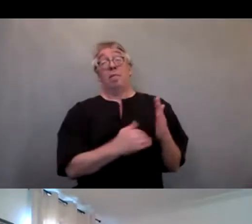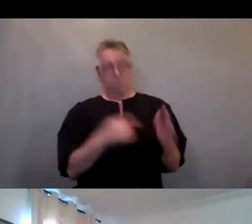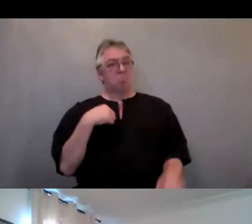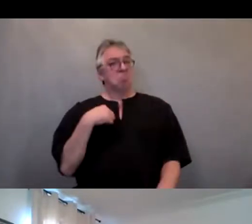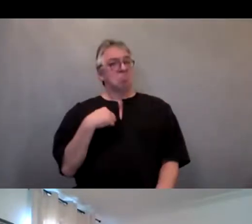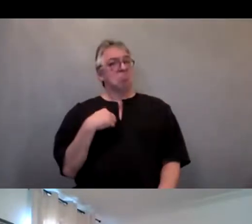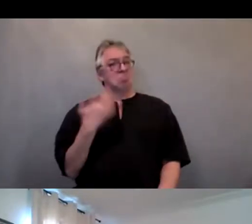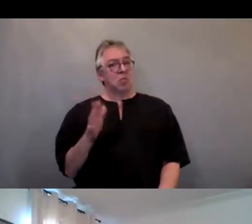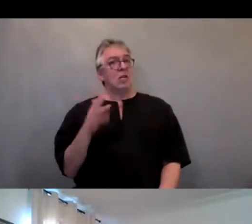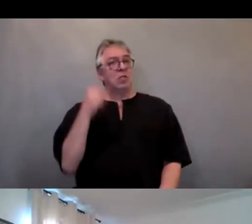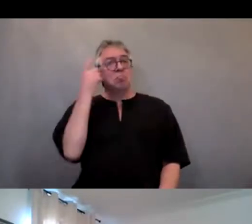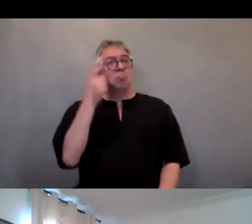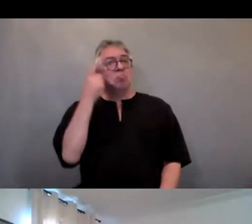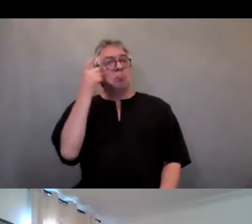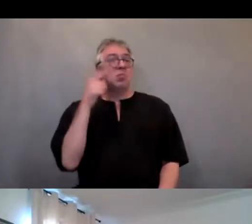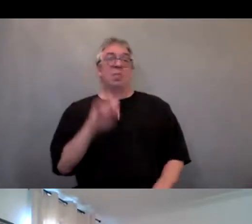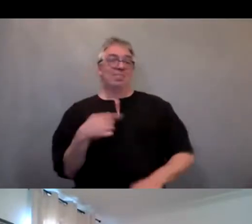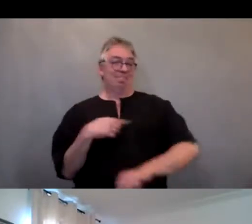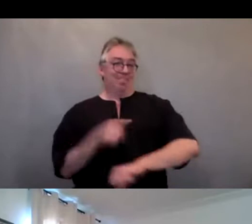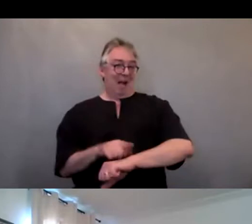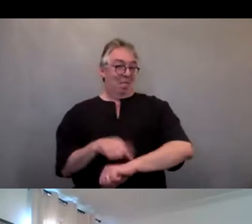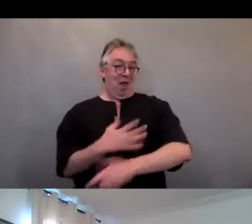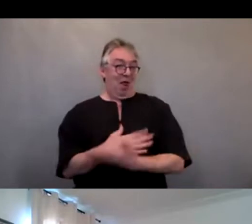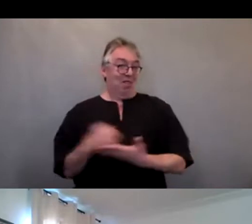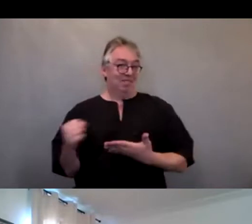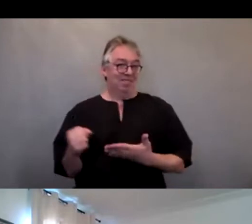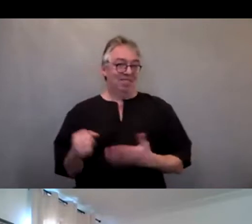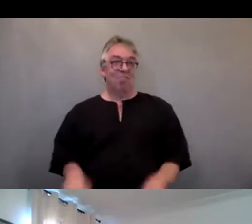looking at on-line programs for rehab, which is certainly something